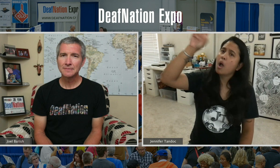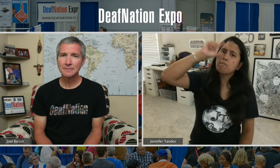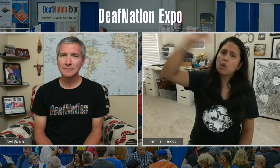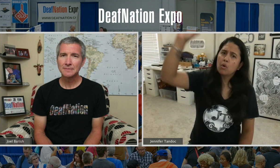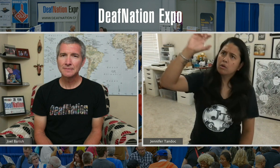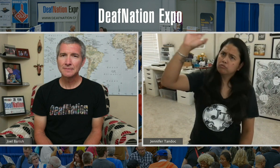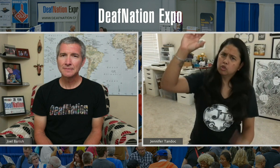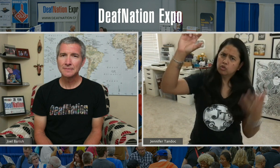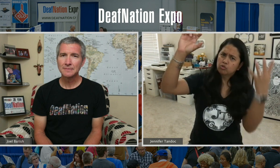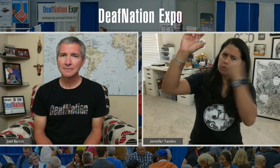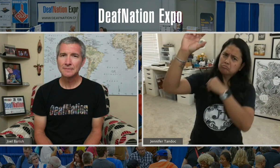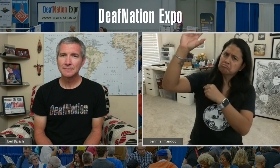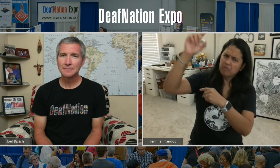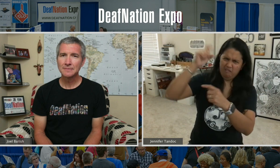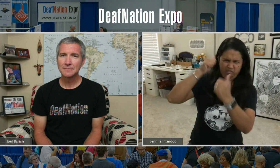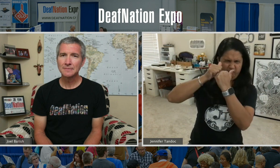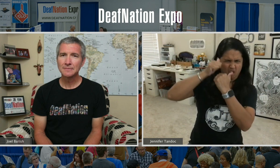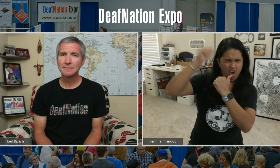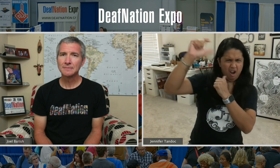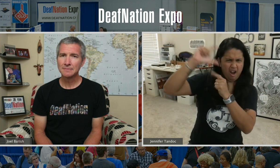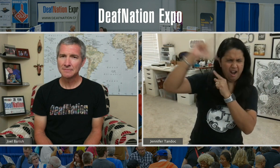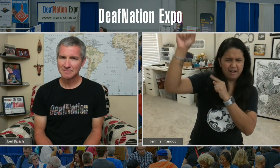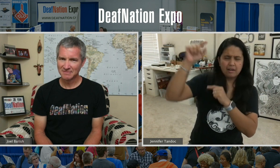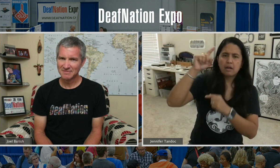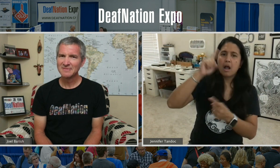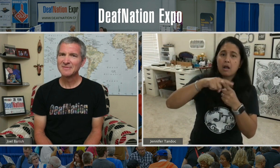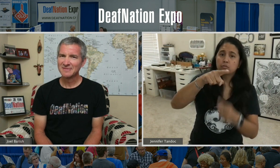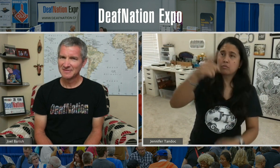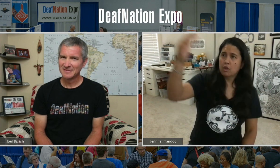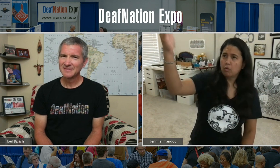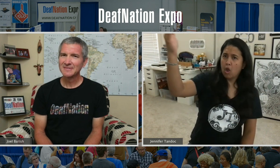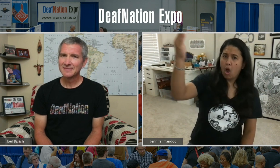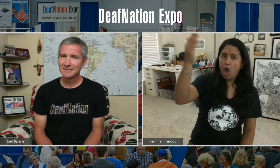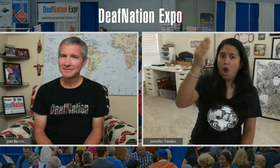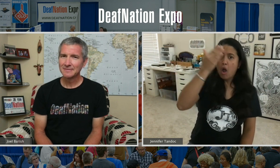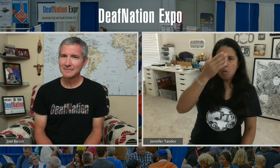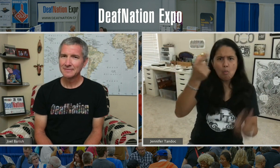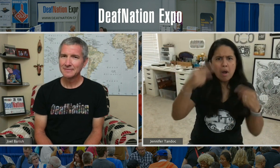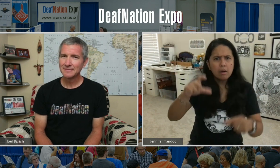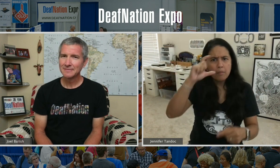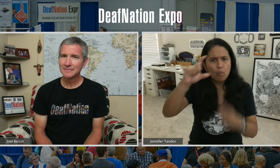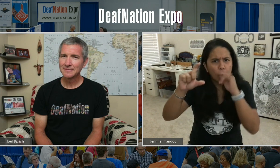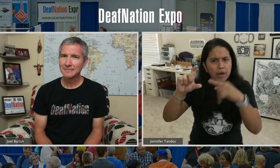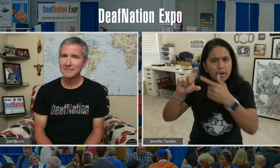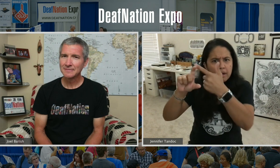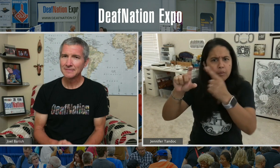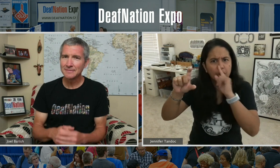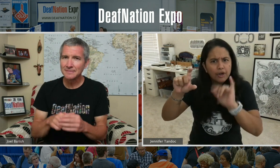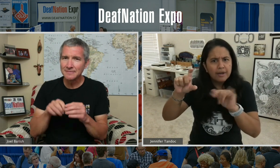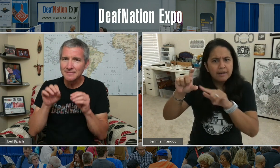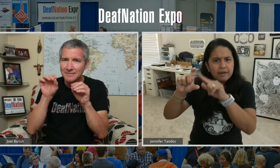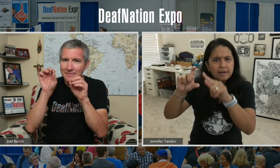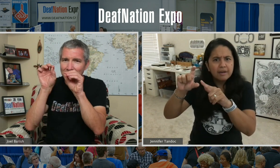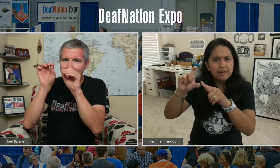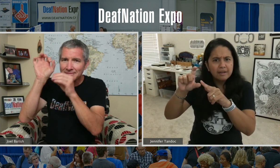at the moon, it’s beautiful but far away. When you get closer and closer, what happens? What does the moon look like?